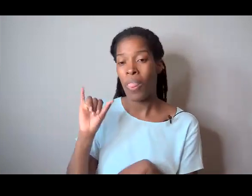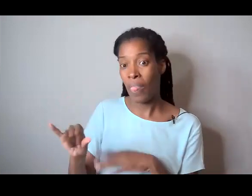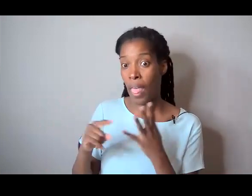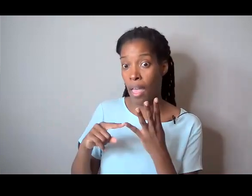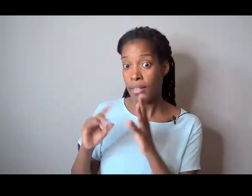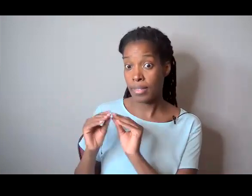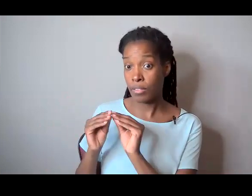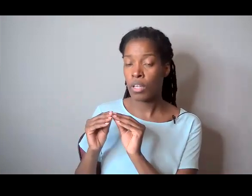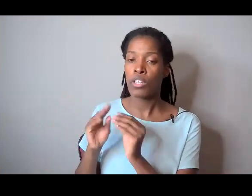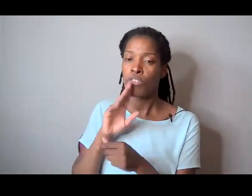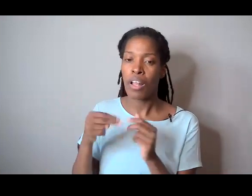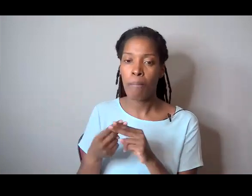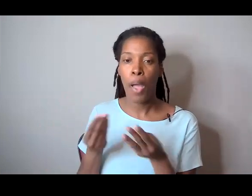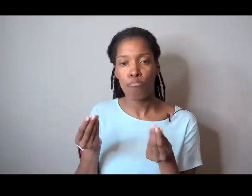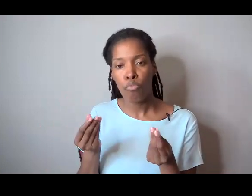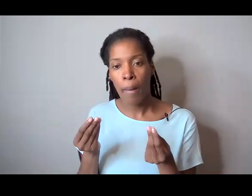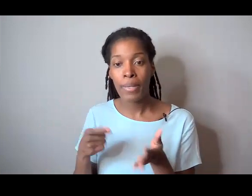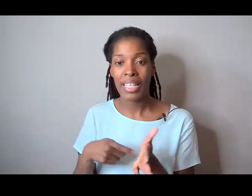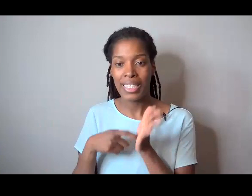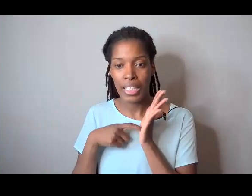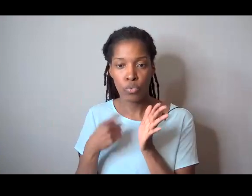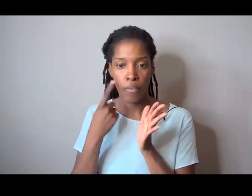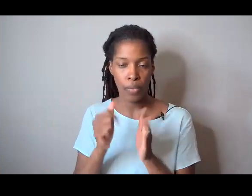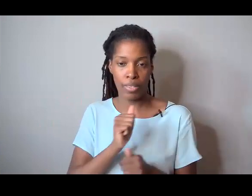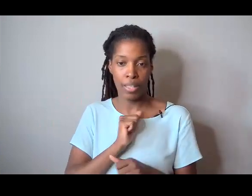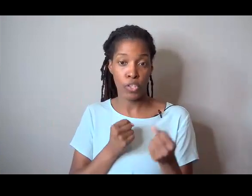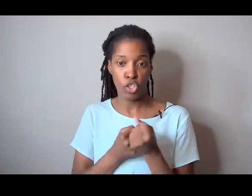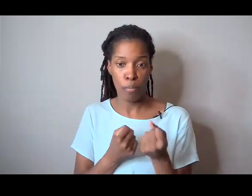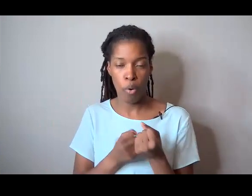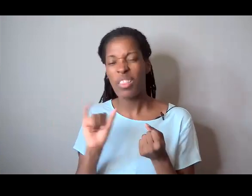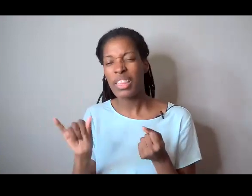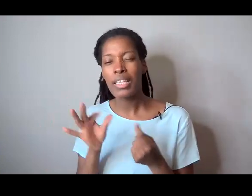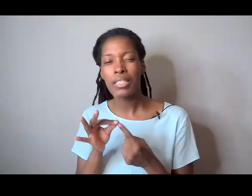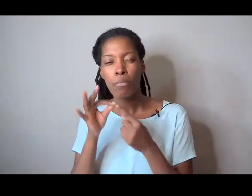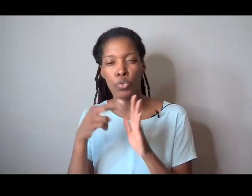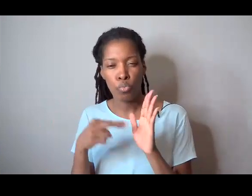property essential to self-support, which is a special rule and ABLE accounts